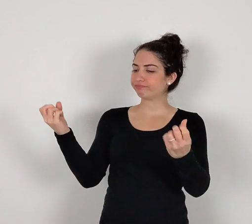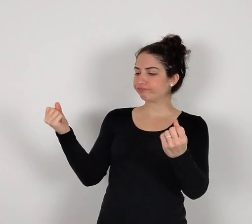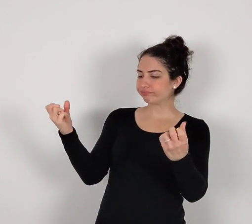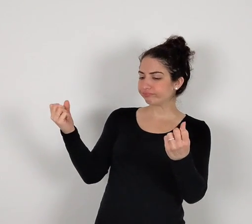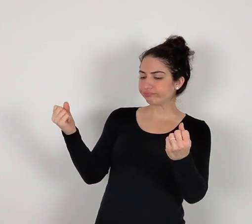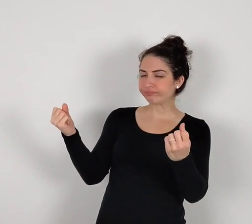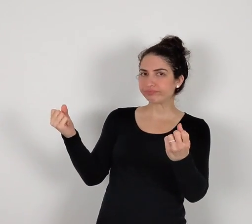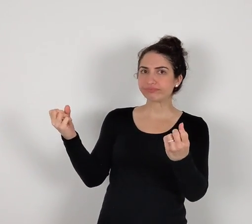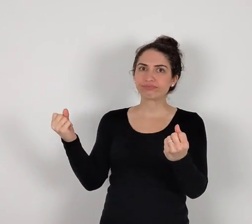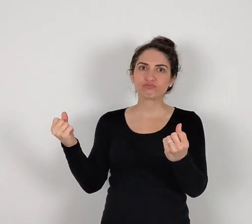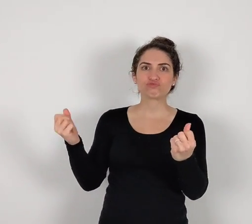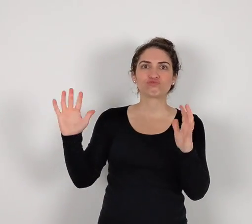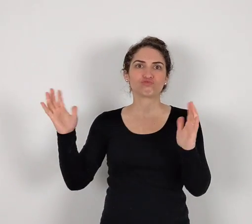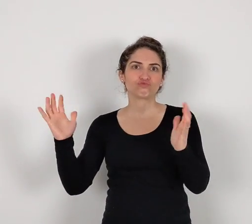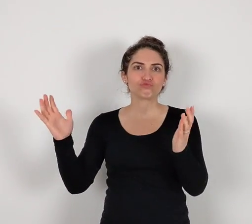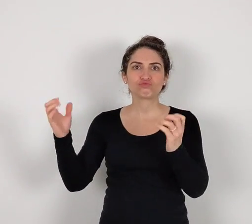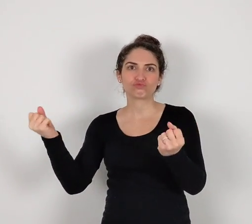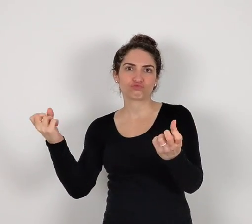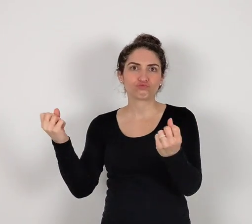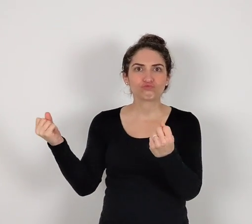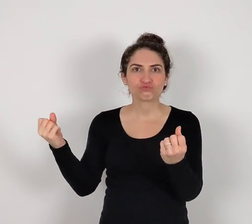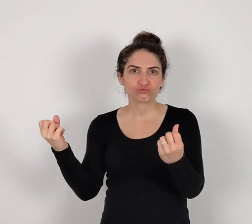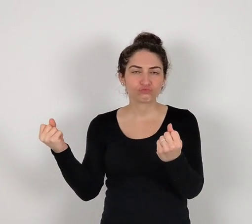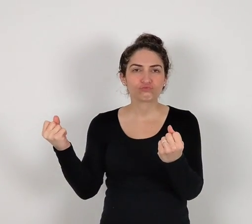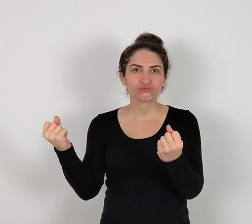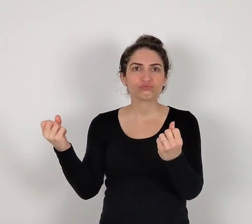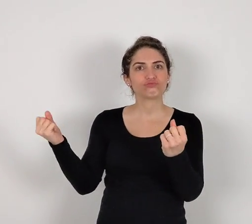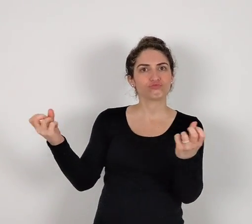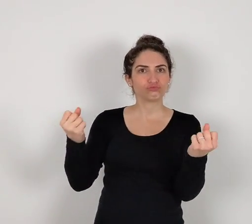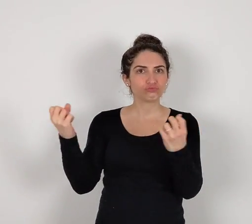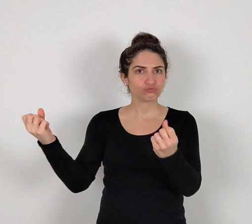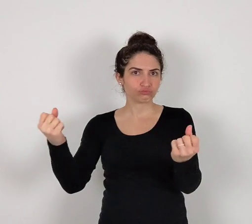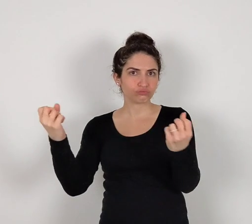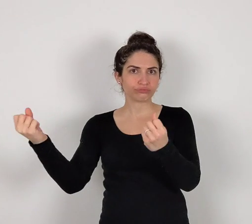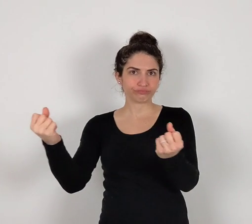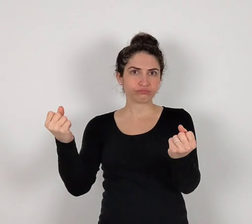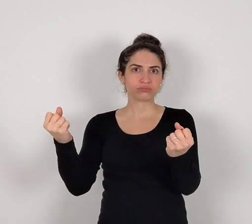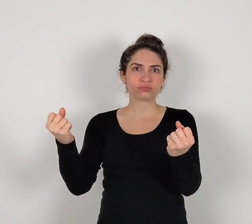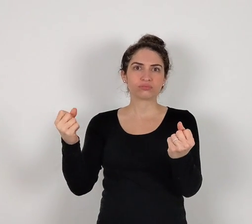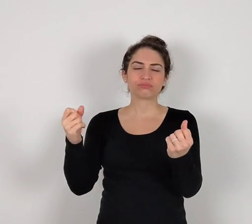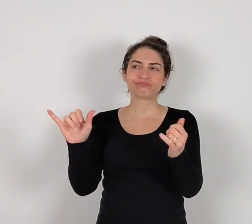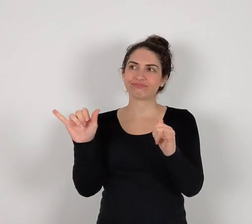signing like chatting, chatting, signing.